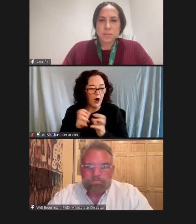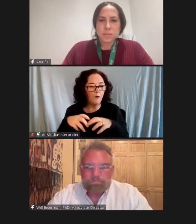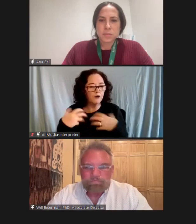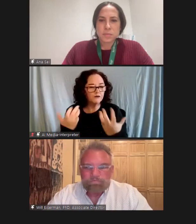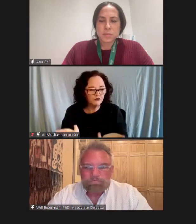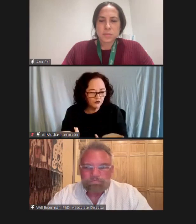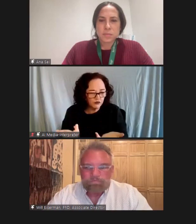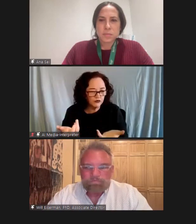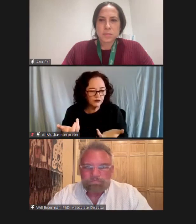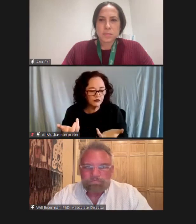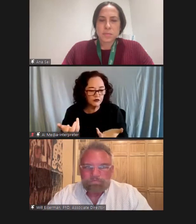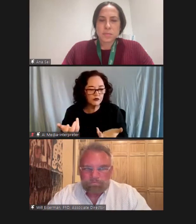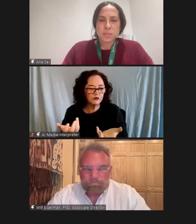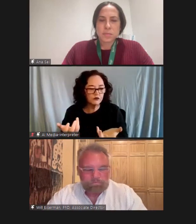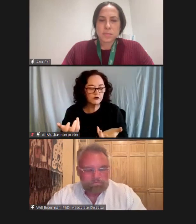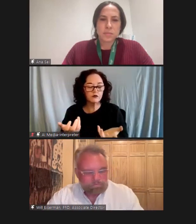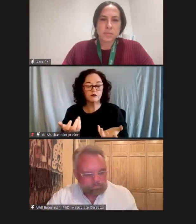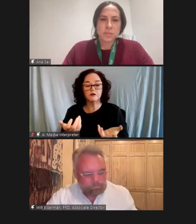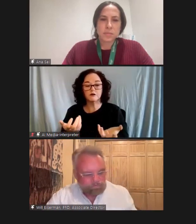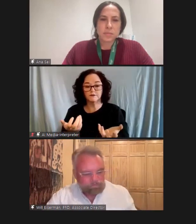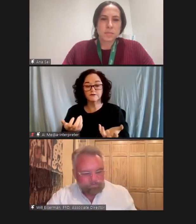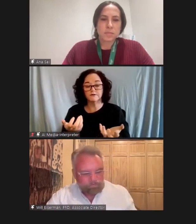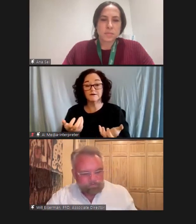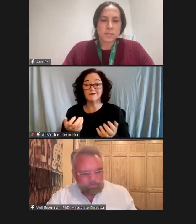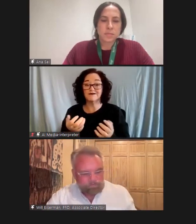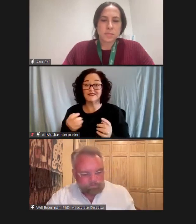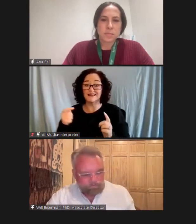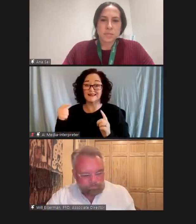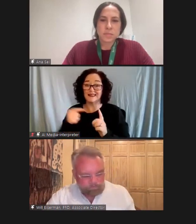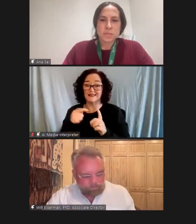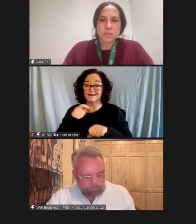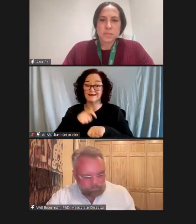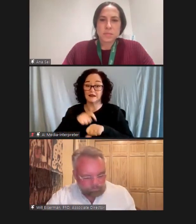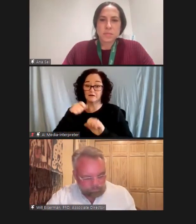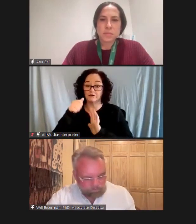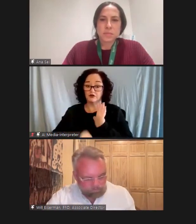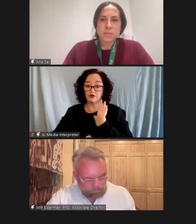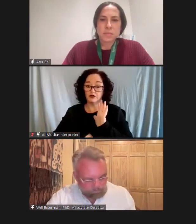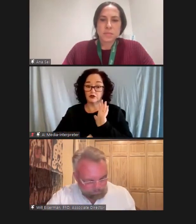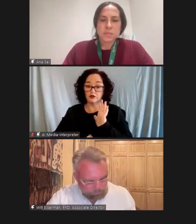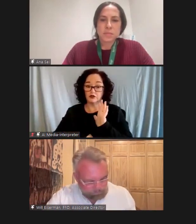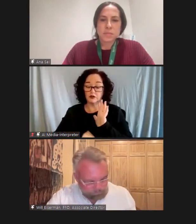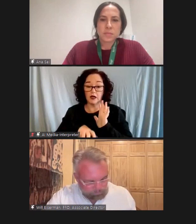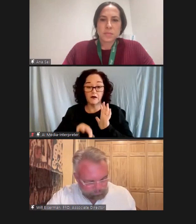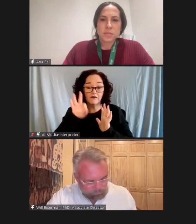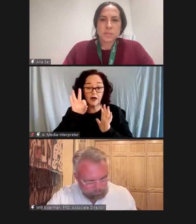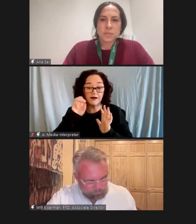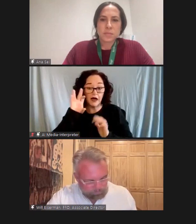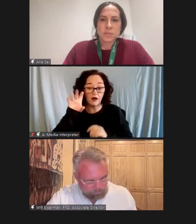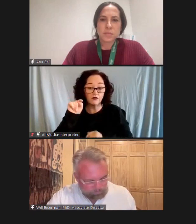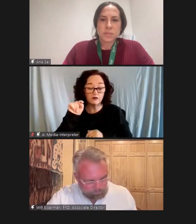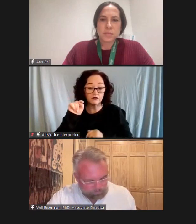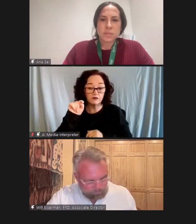you actually would do the surgery and